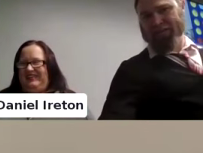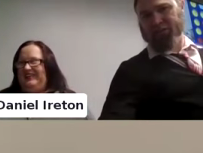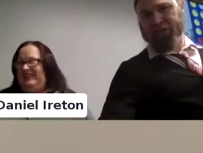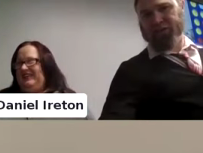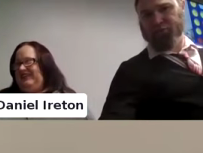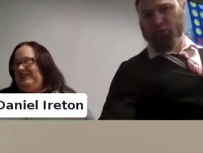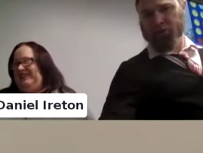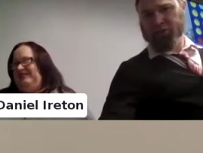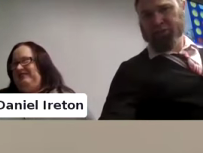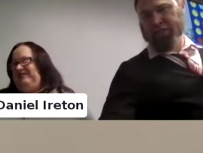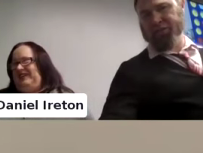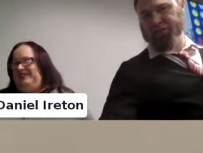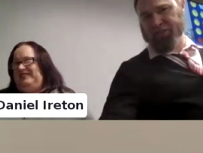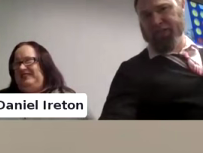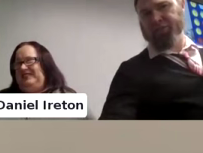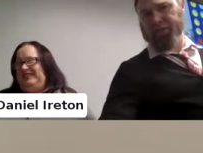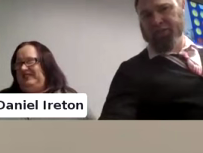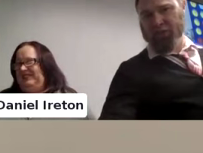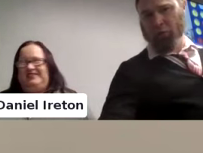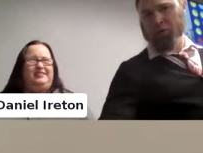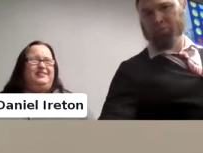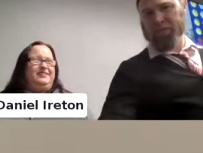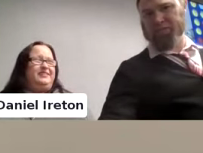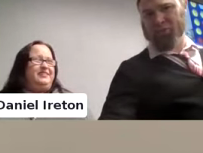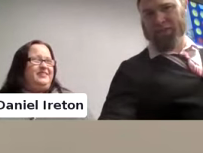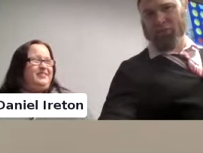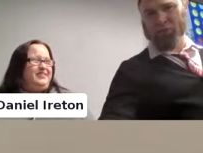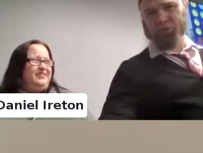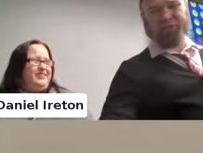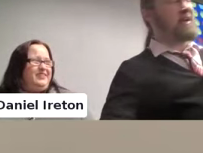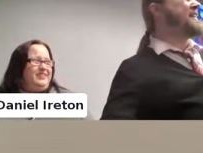So you know.